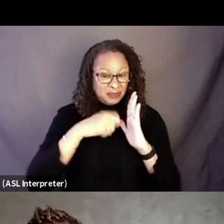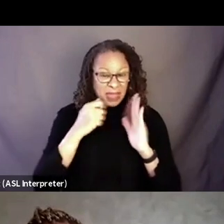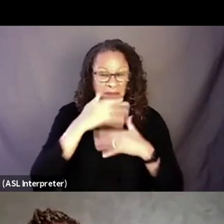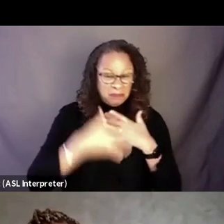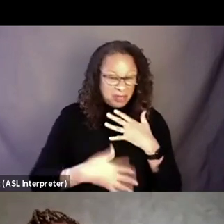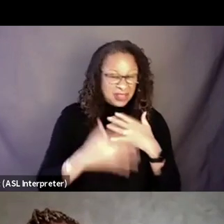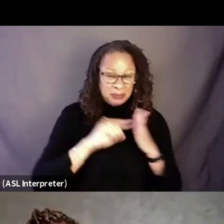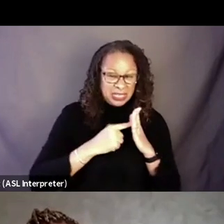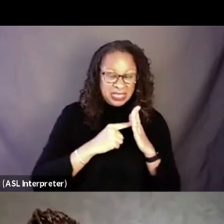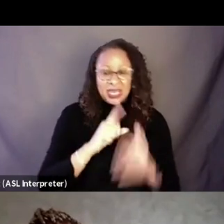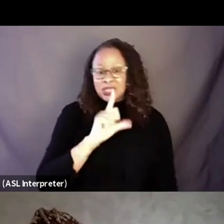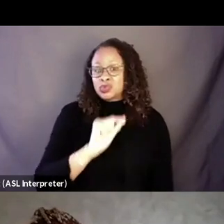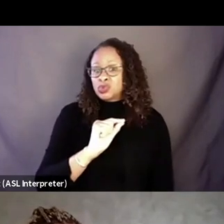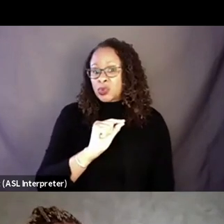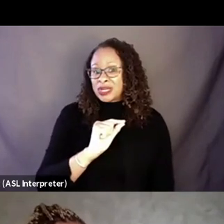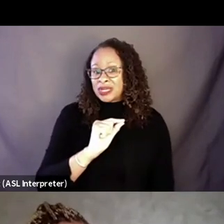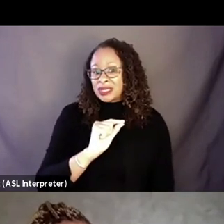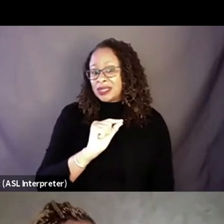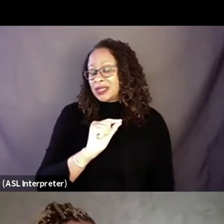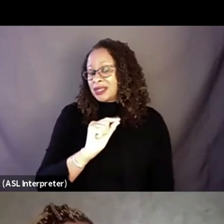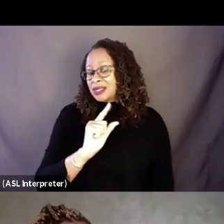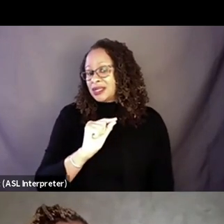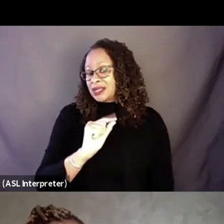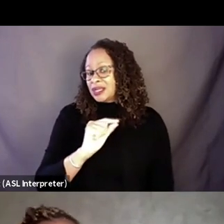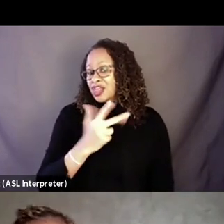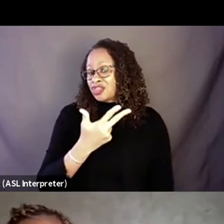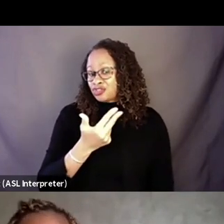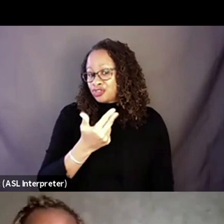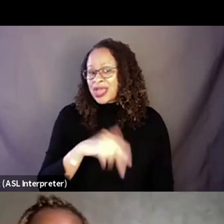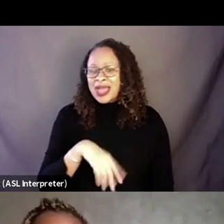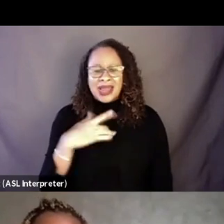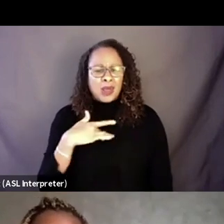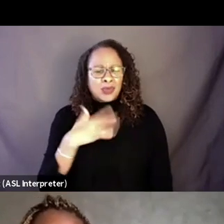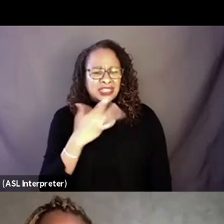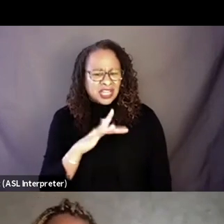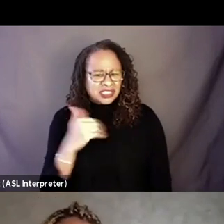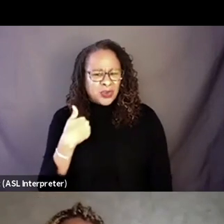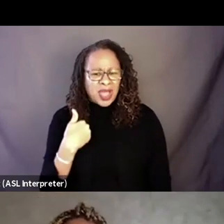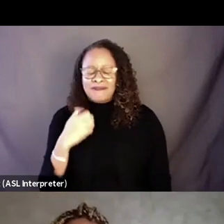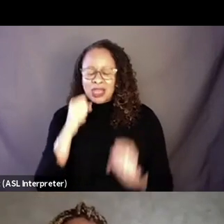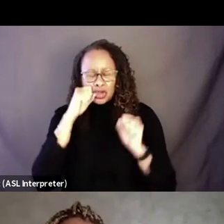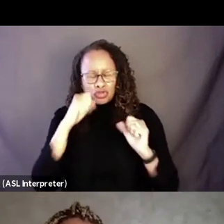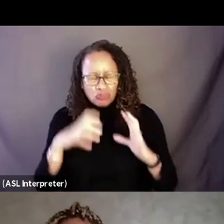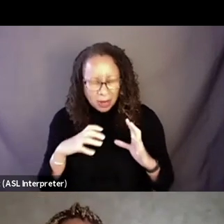I was very lucky to have incredible cinematographers in terms of like just what they captured.